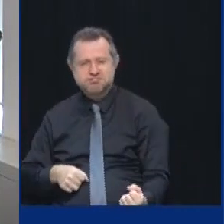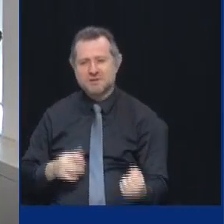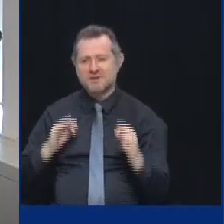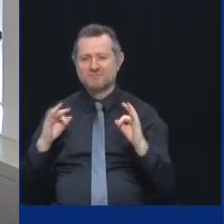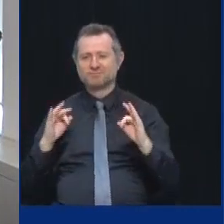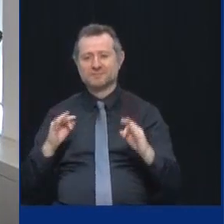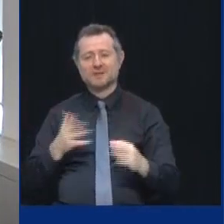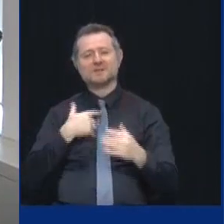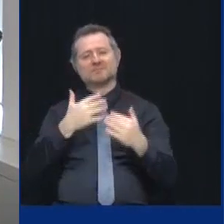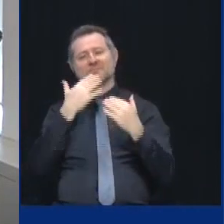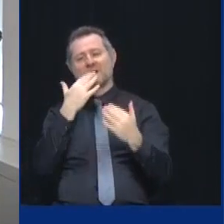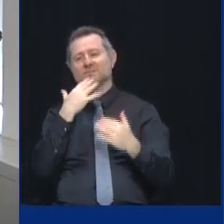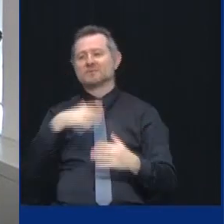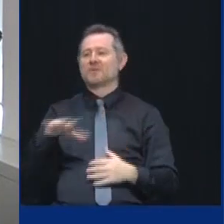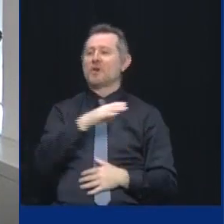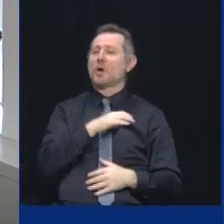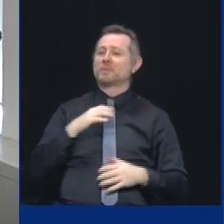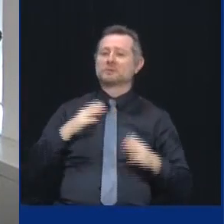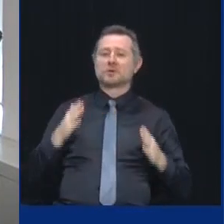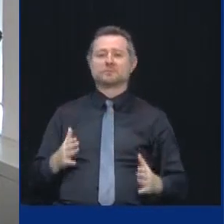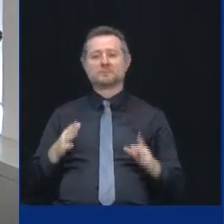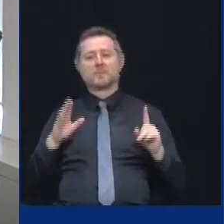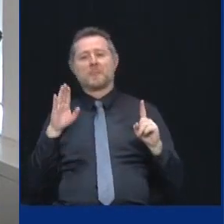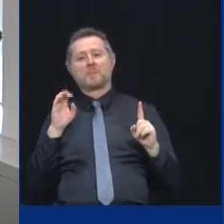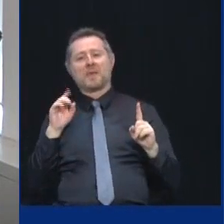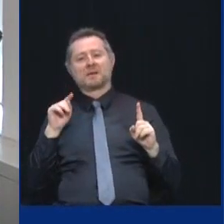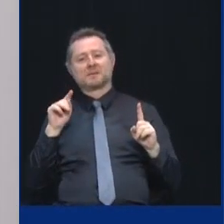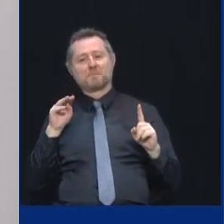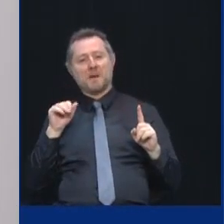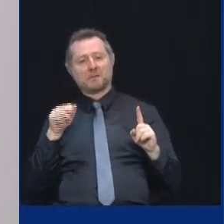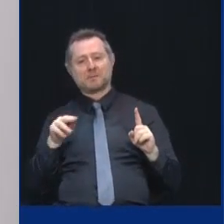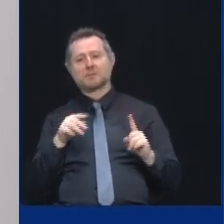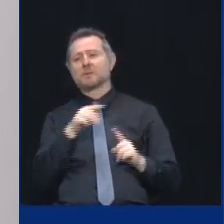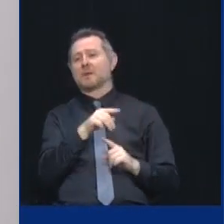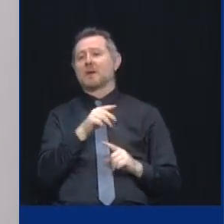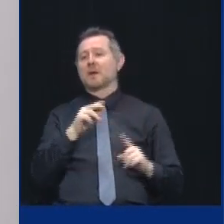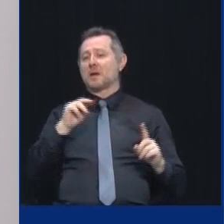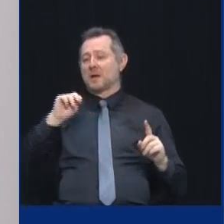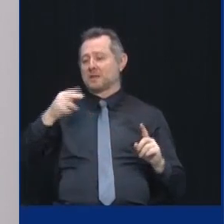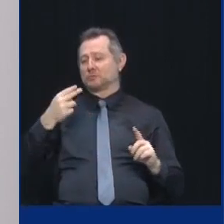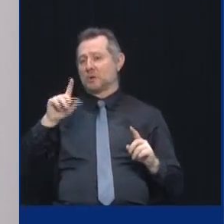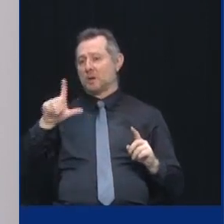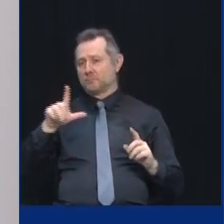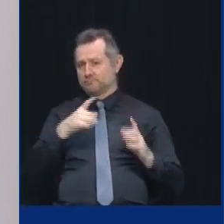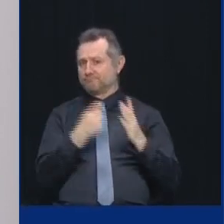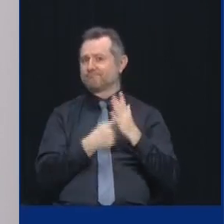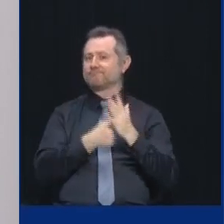PLAYER. THEY ARE NOW GOING THANKS TO YOU TO ROCK THE BARN AT FORT NEVER